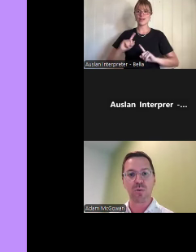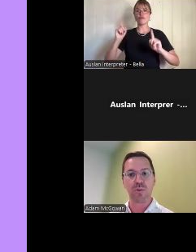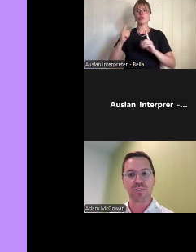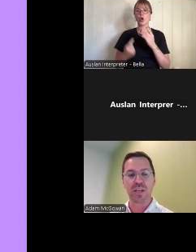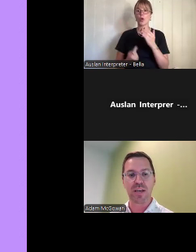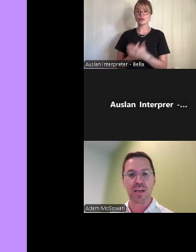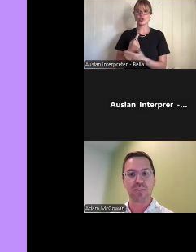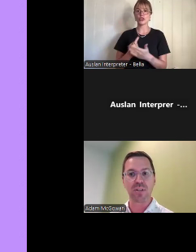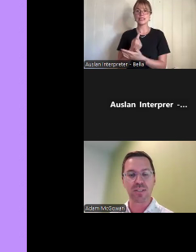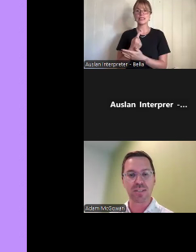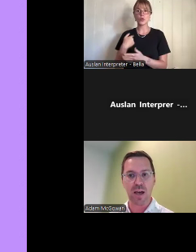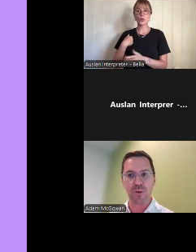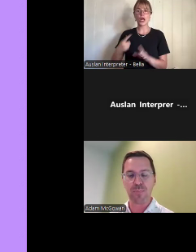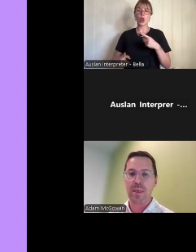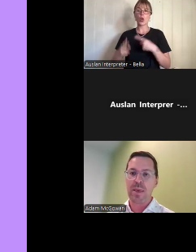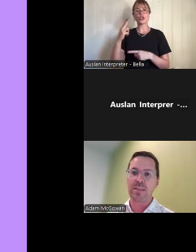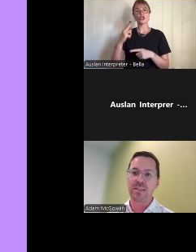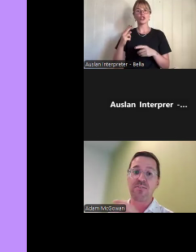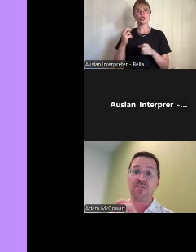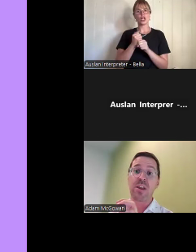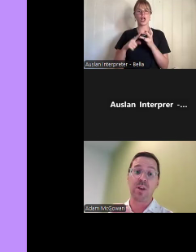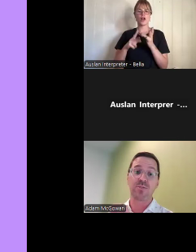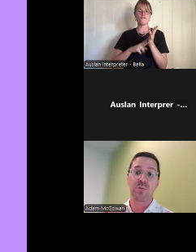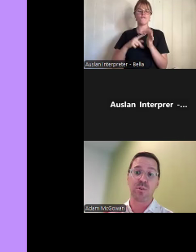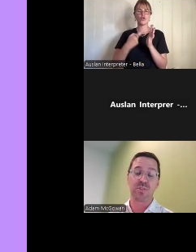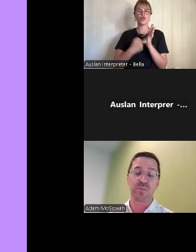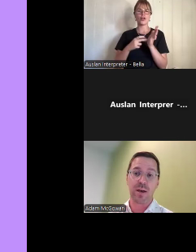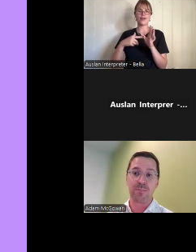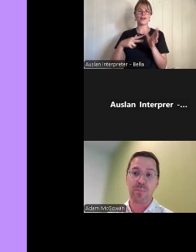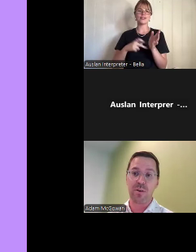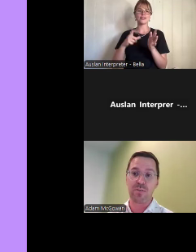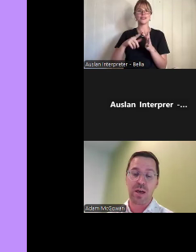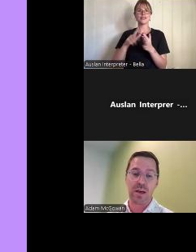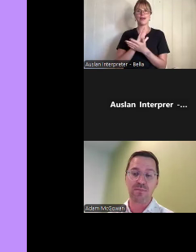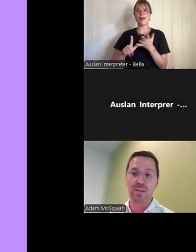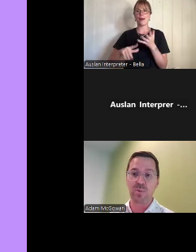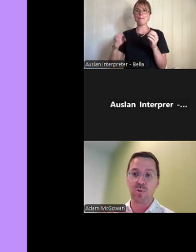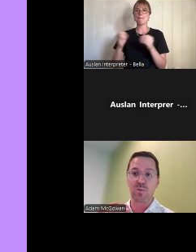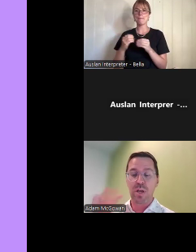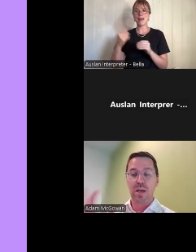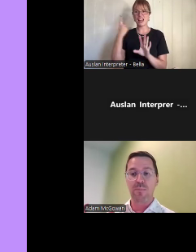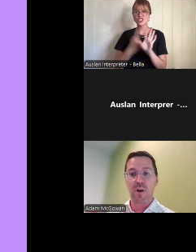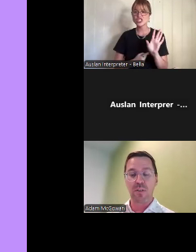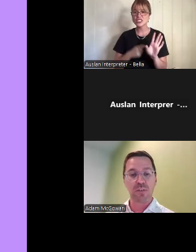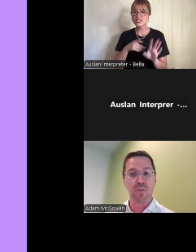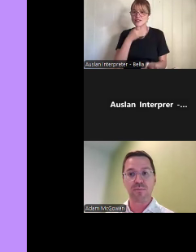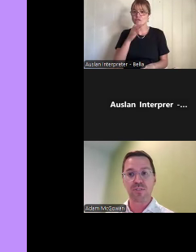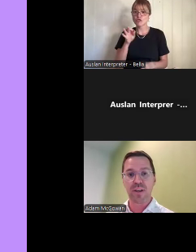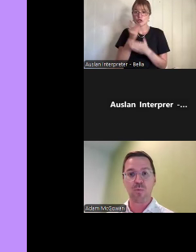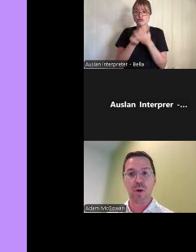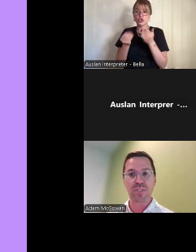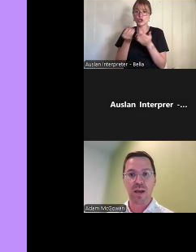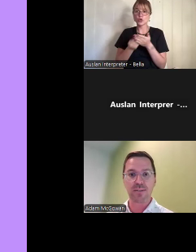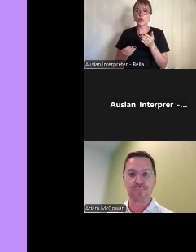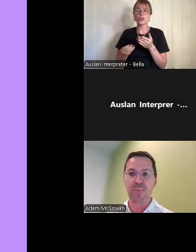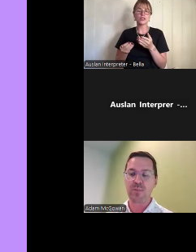launched Governance Hub. That's a free resource available on the Creative Australia website and